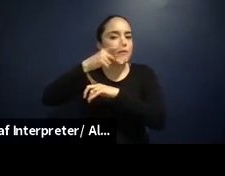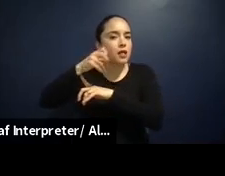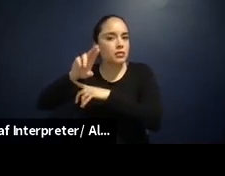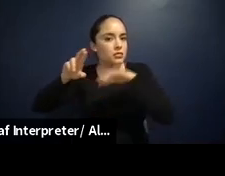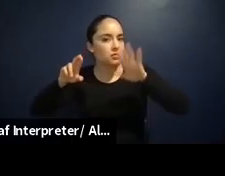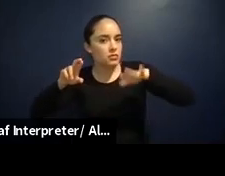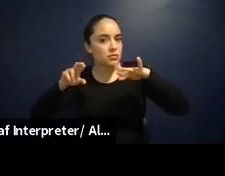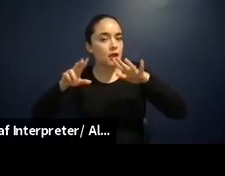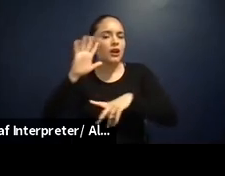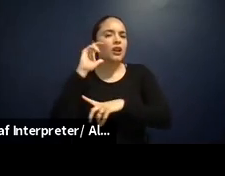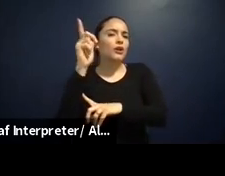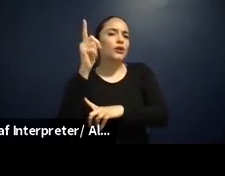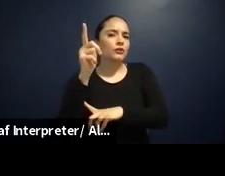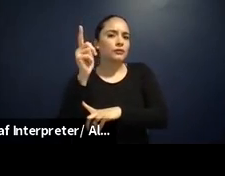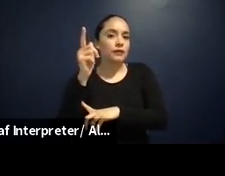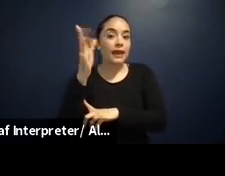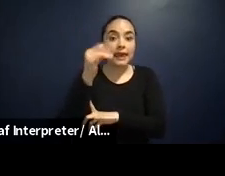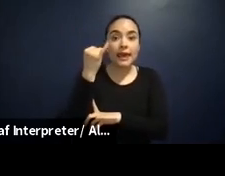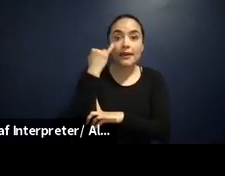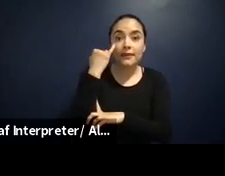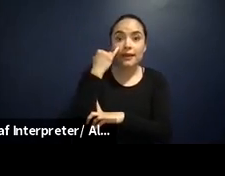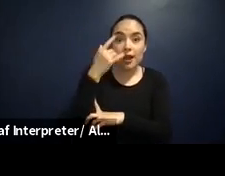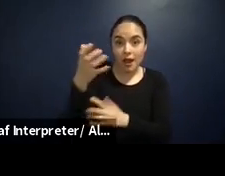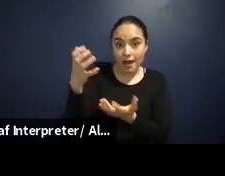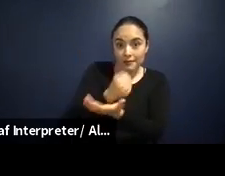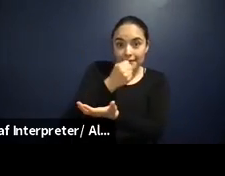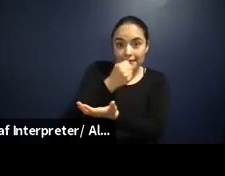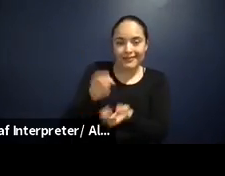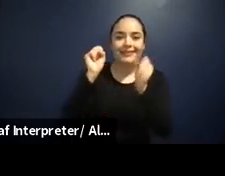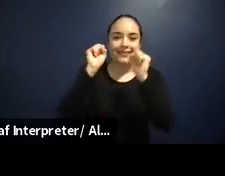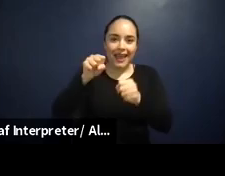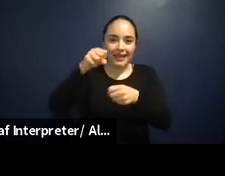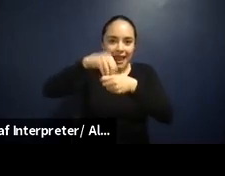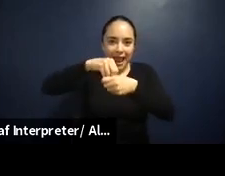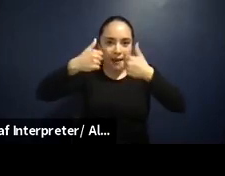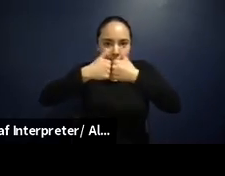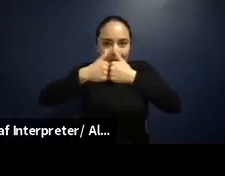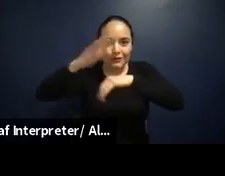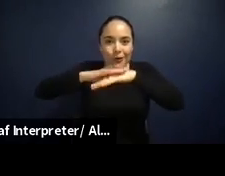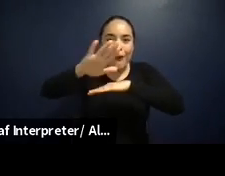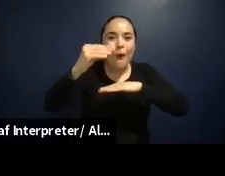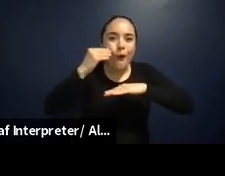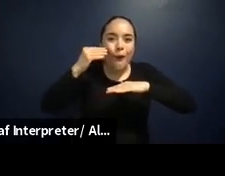strike the lightning rod and not set your wooden roof on fire. But what we do have in Minecraft is